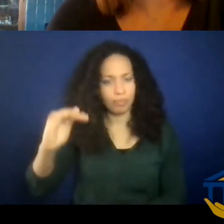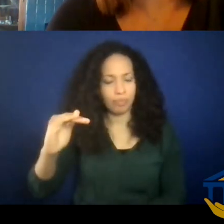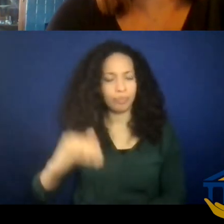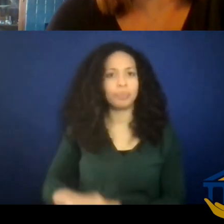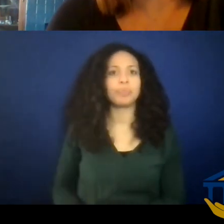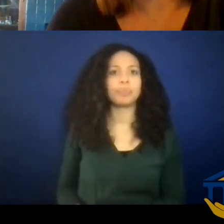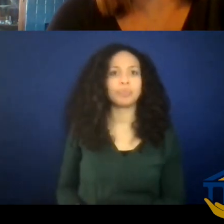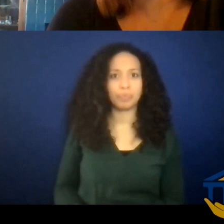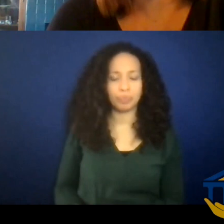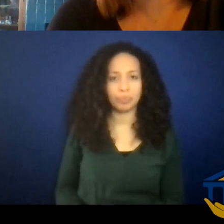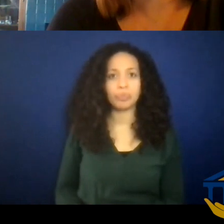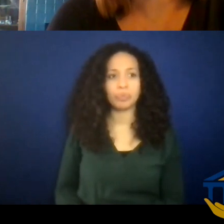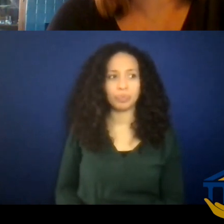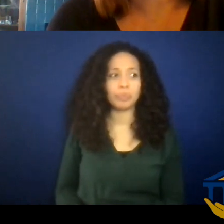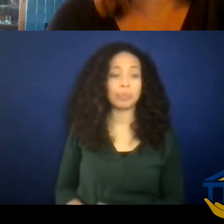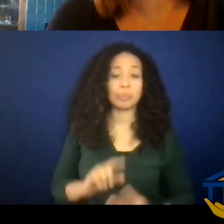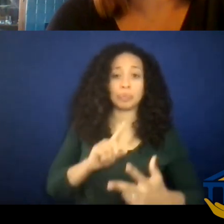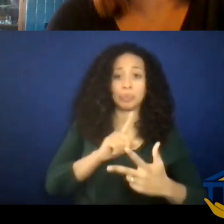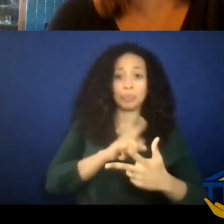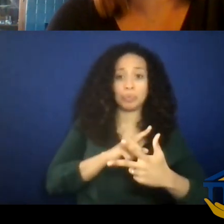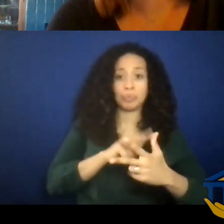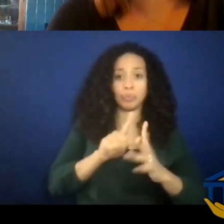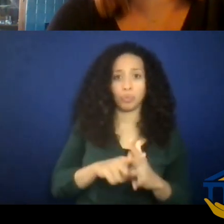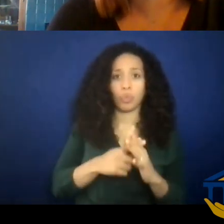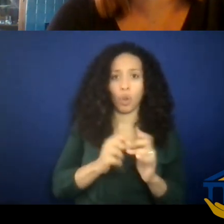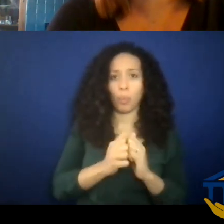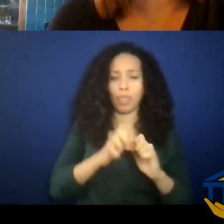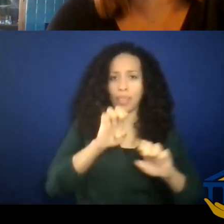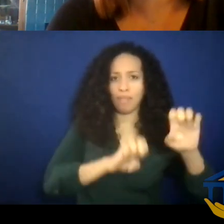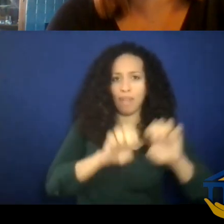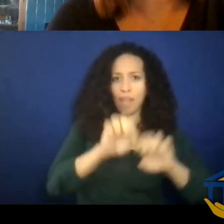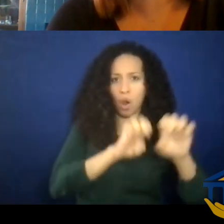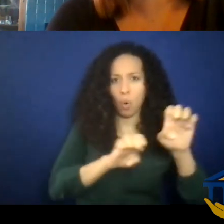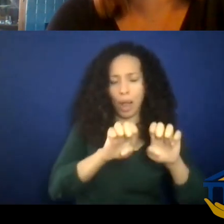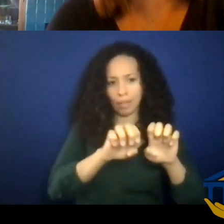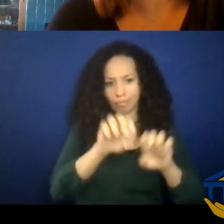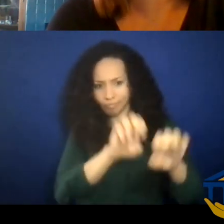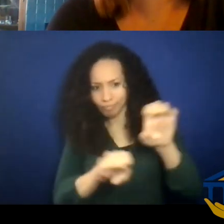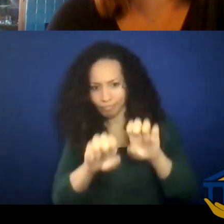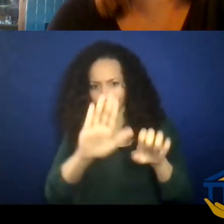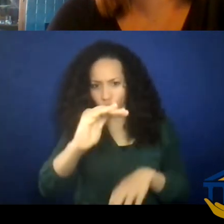an evaluation of your child's needs to determine if they're eligible for special education.